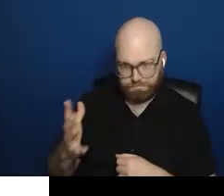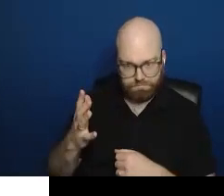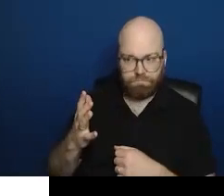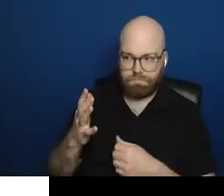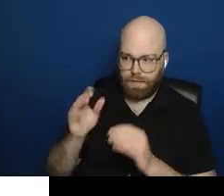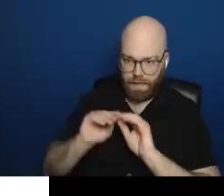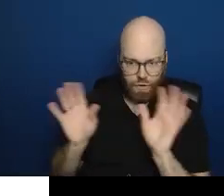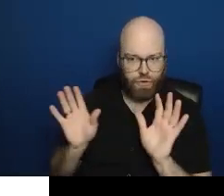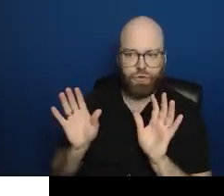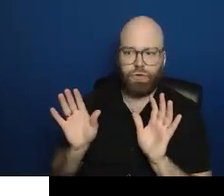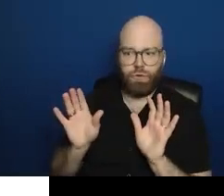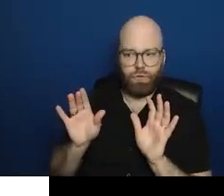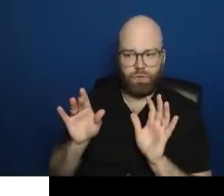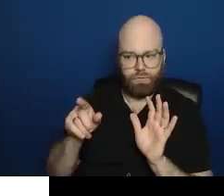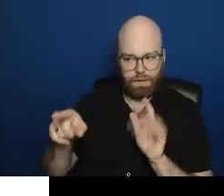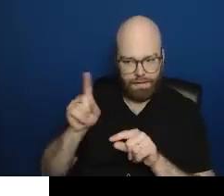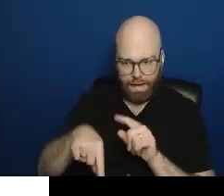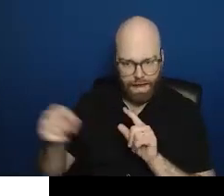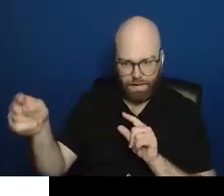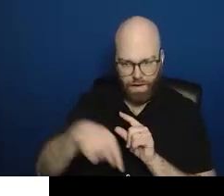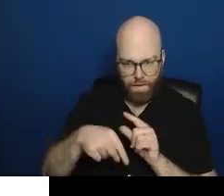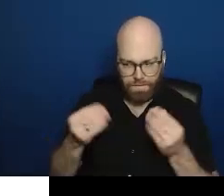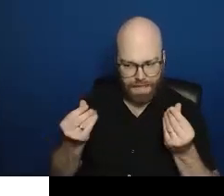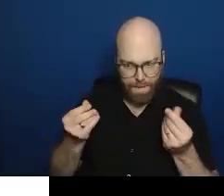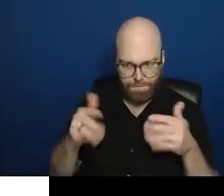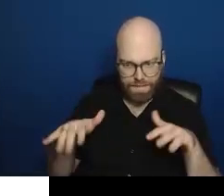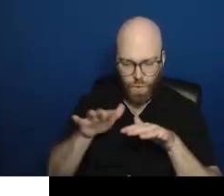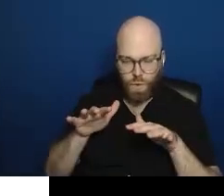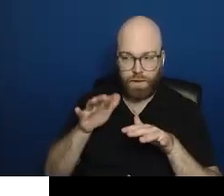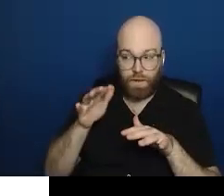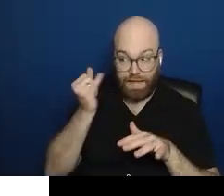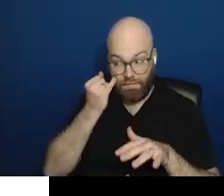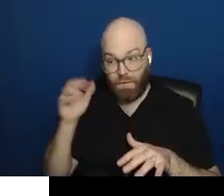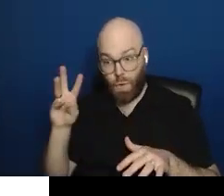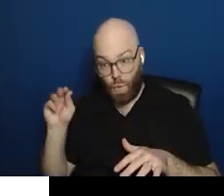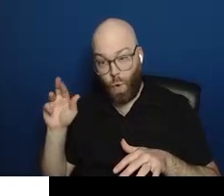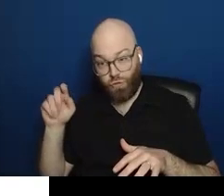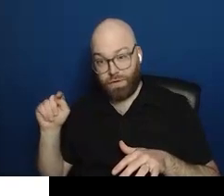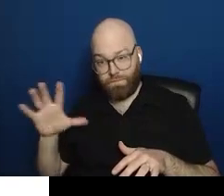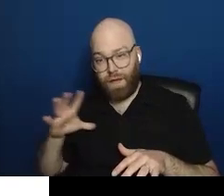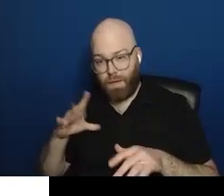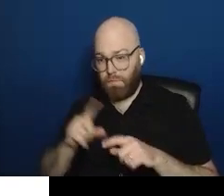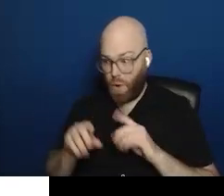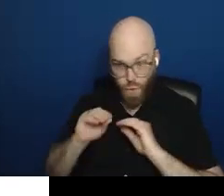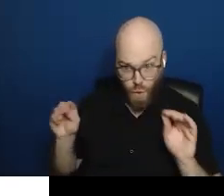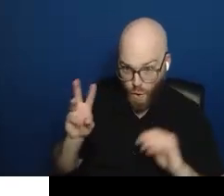you know, coming onto campuses, without, you know, warrants or anything like that. They're not going to be doing any raids there